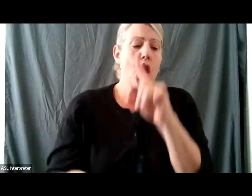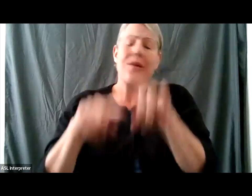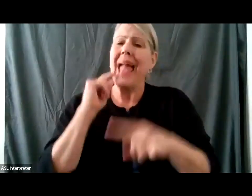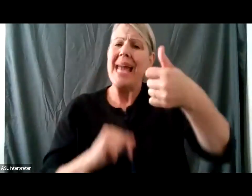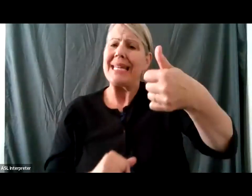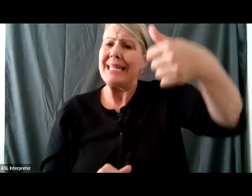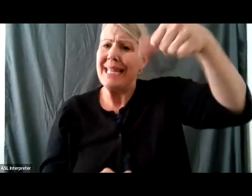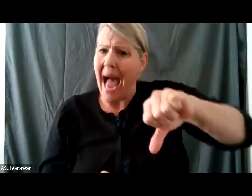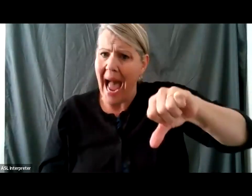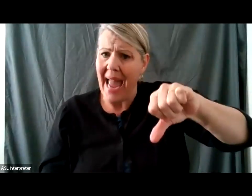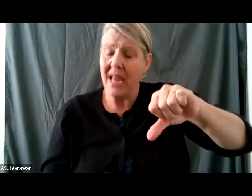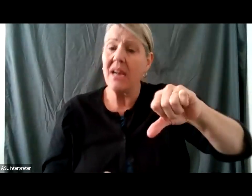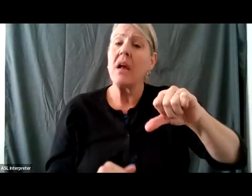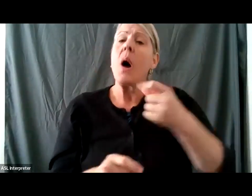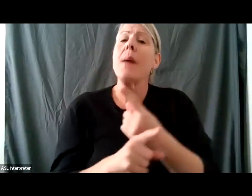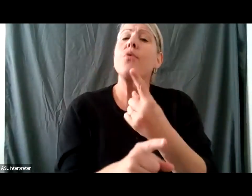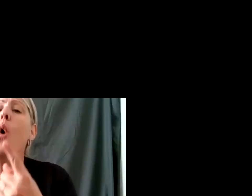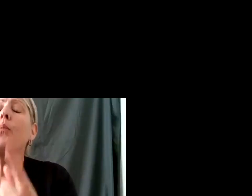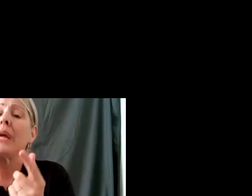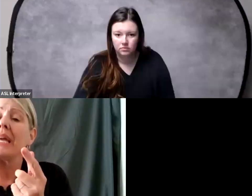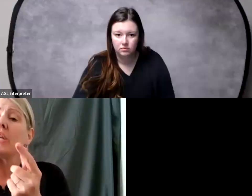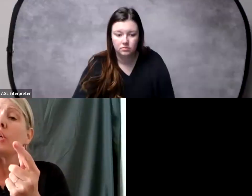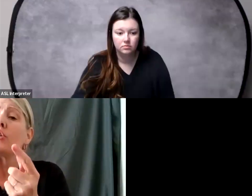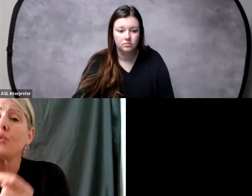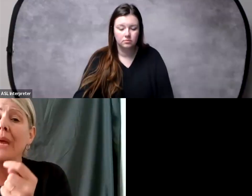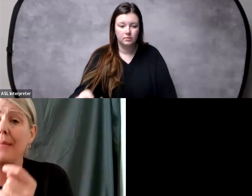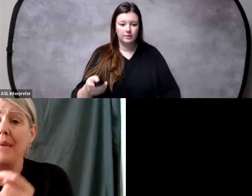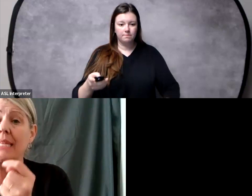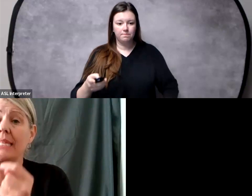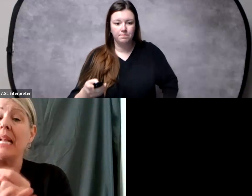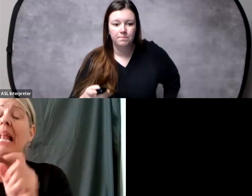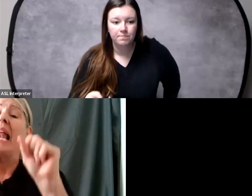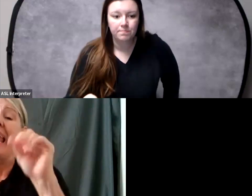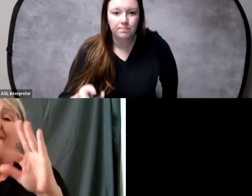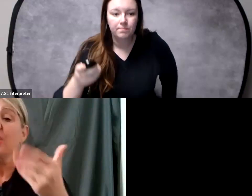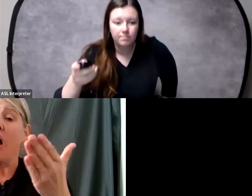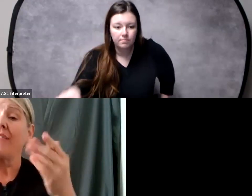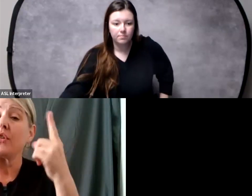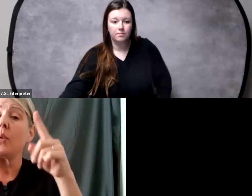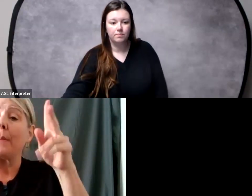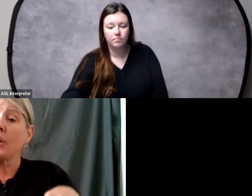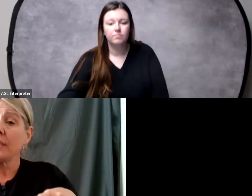clinically appropriate treatment where it would be offered to a person without a disability in similar circumstances.